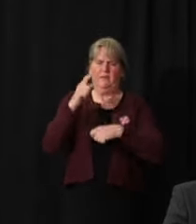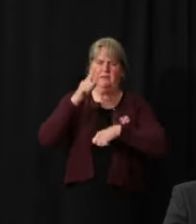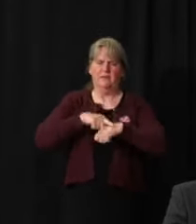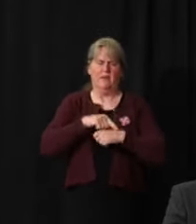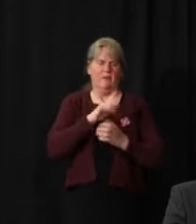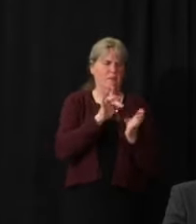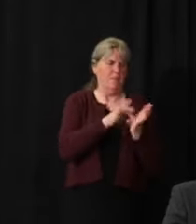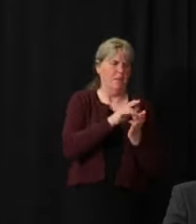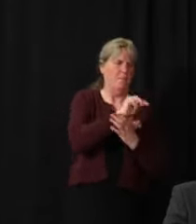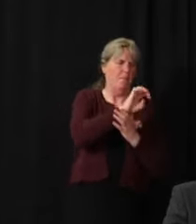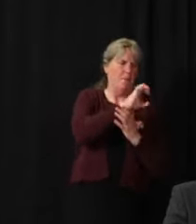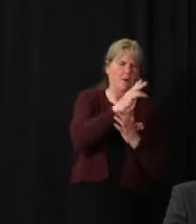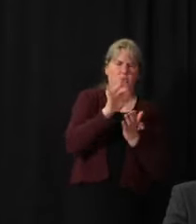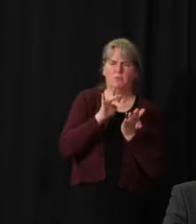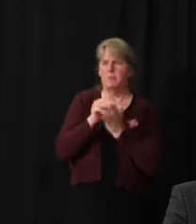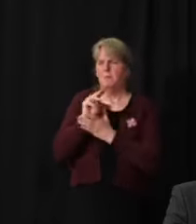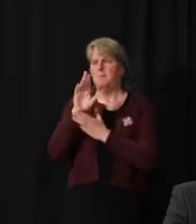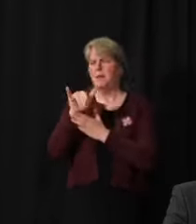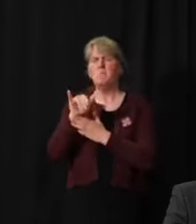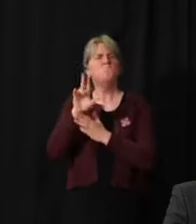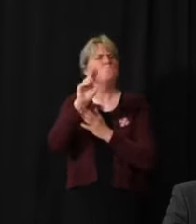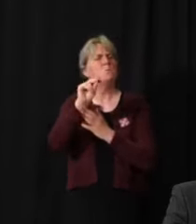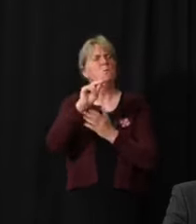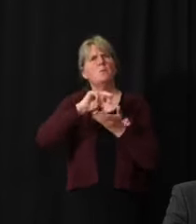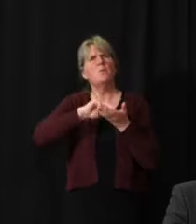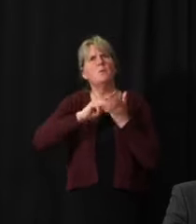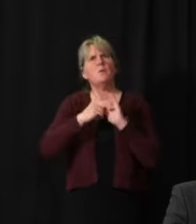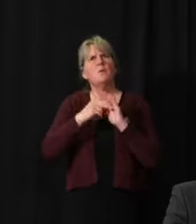So it is not so much of a time span is looking at different variables and